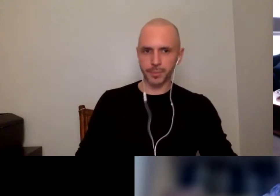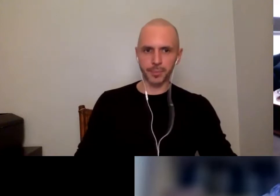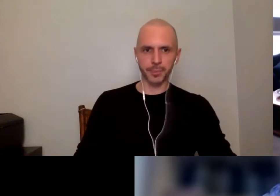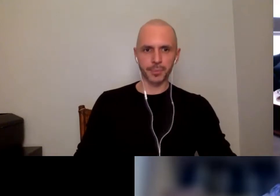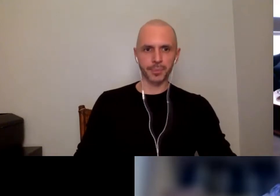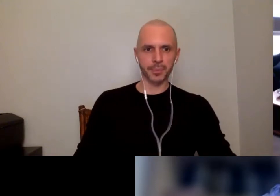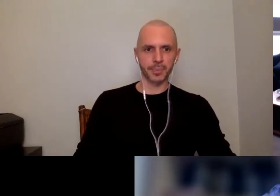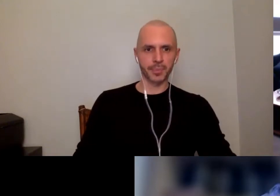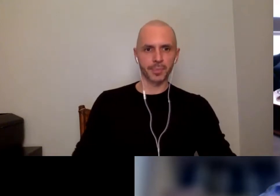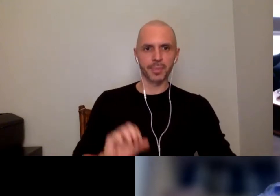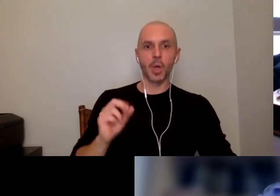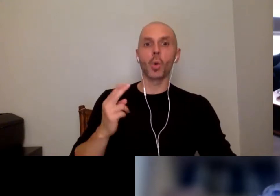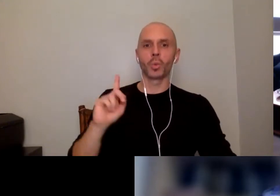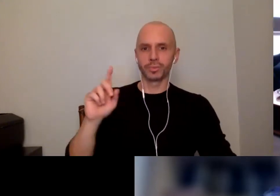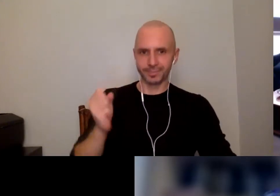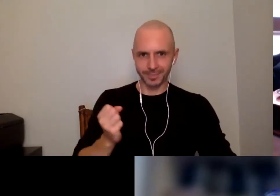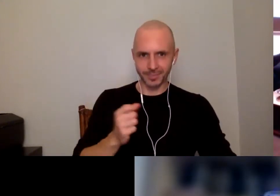I'm going to show you just a couple of things from the beautiful book